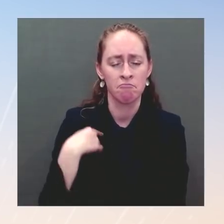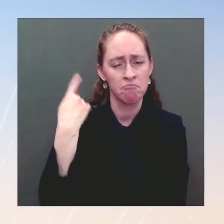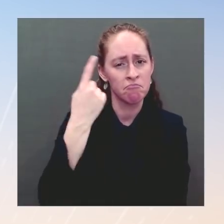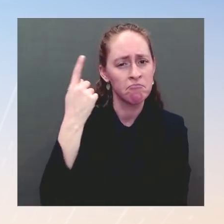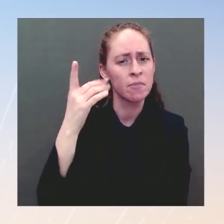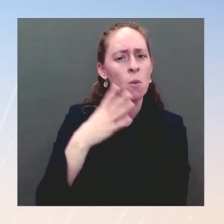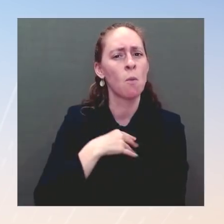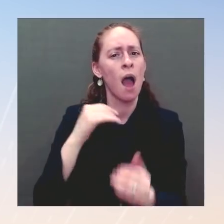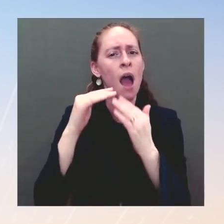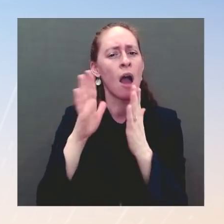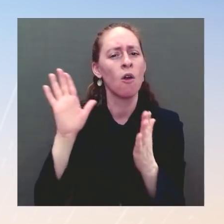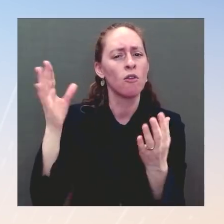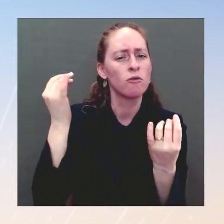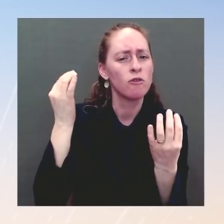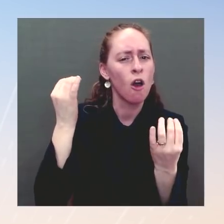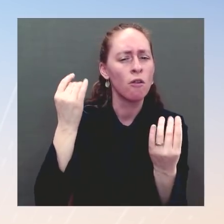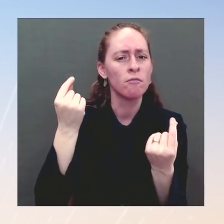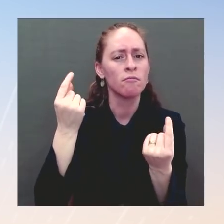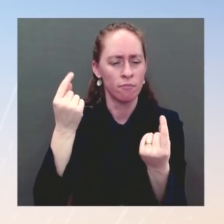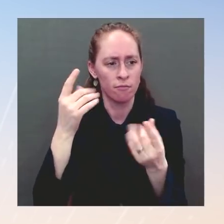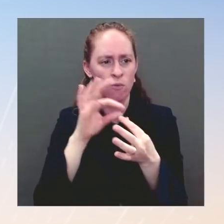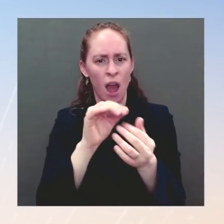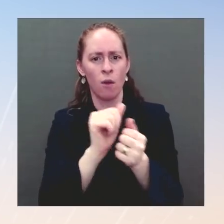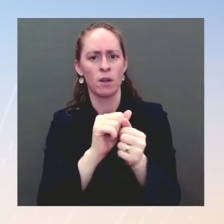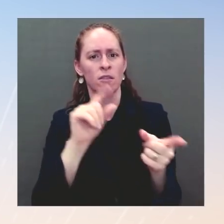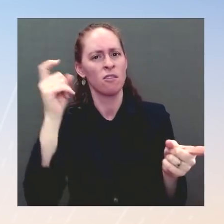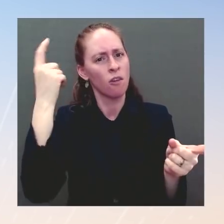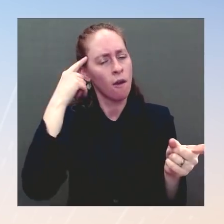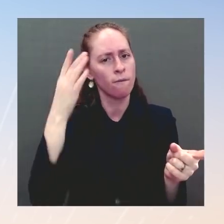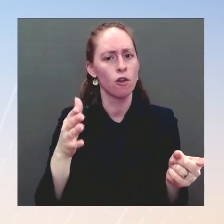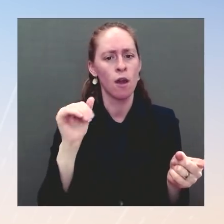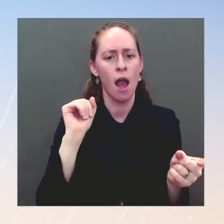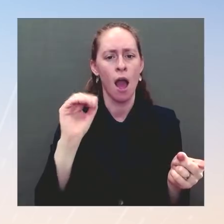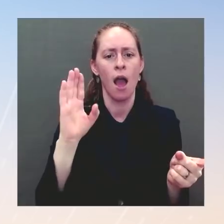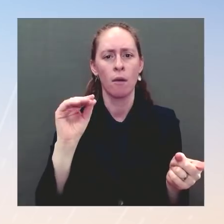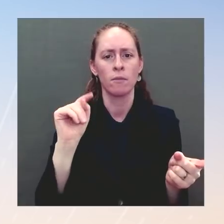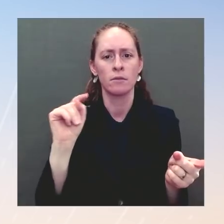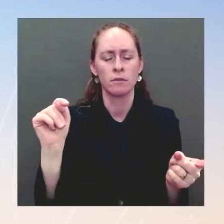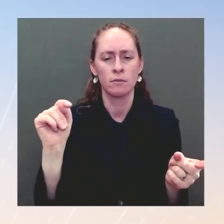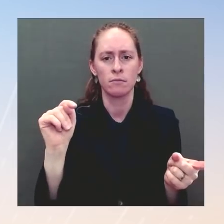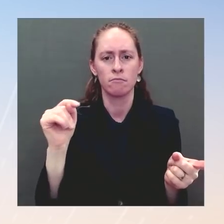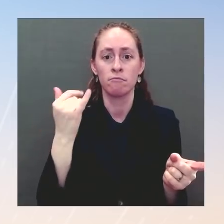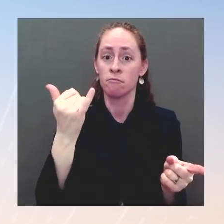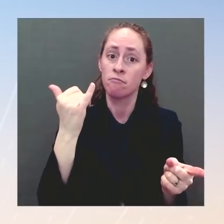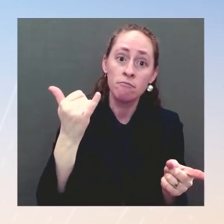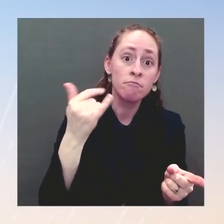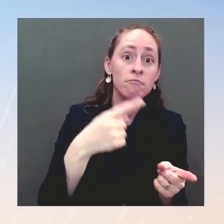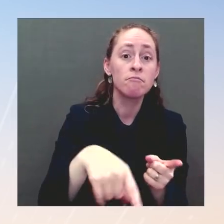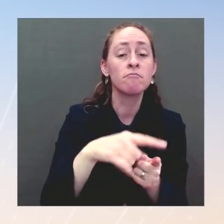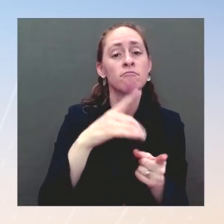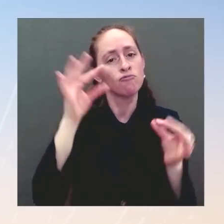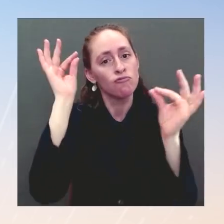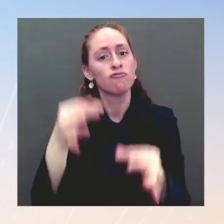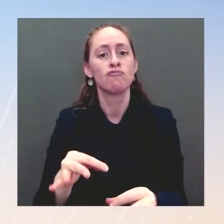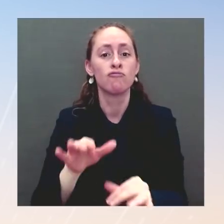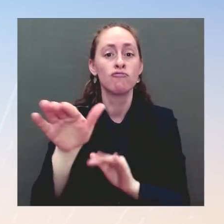calling for prosecutions of parents who move forward with gender-affirming treatments for their kids?